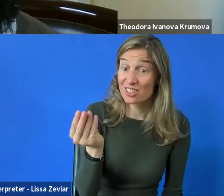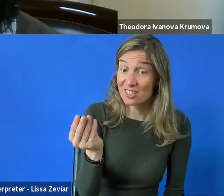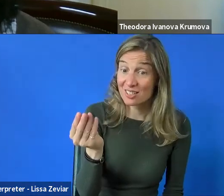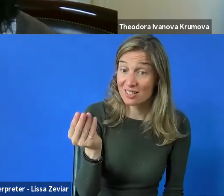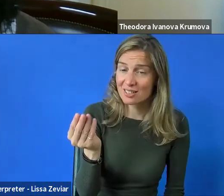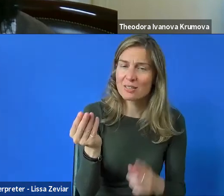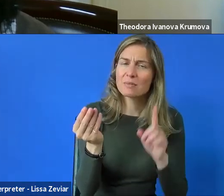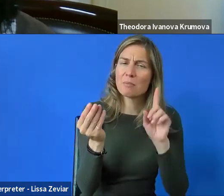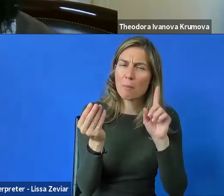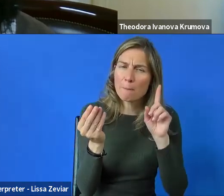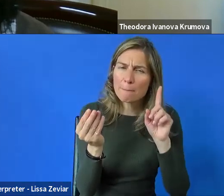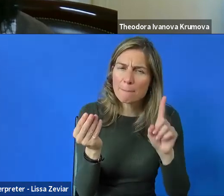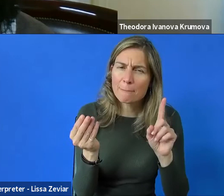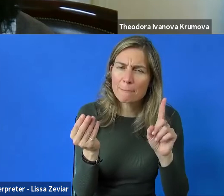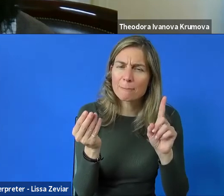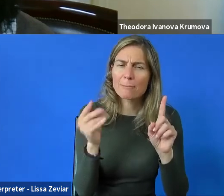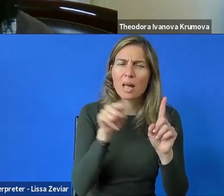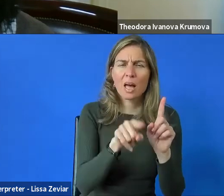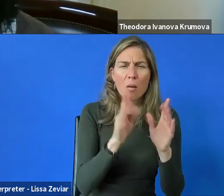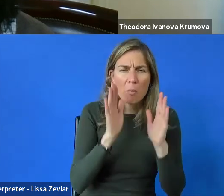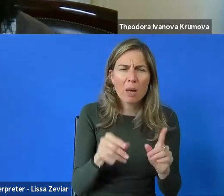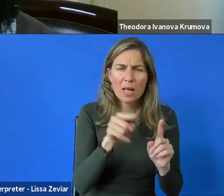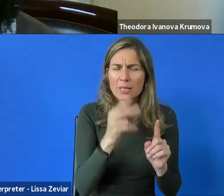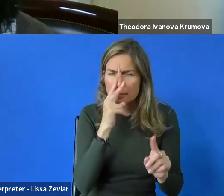as to what kind of measures the state party has taken.